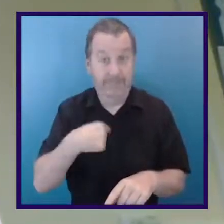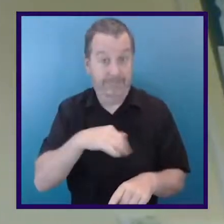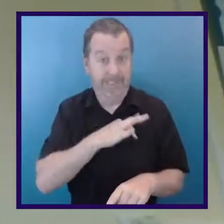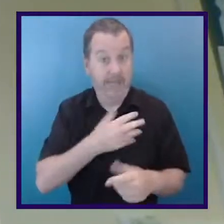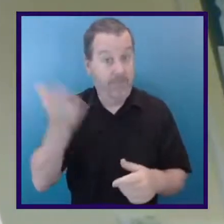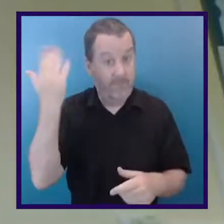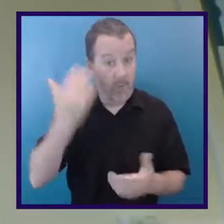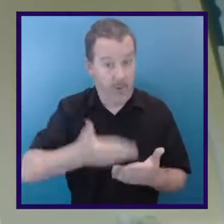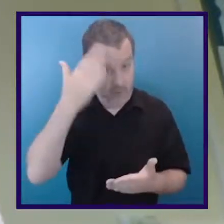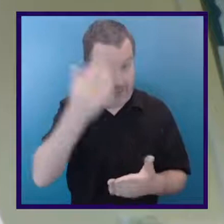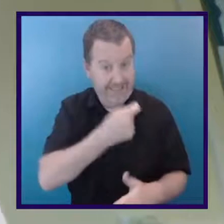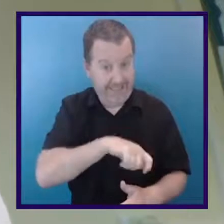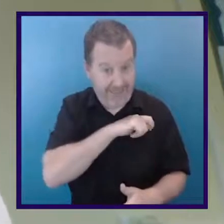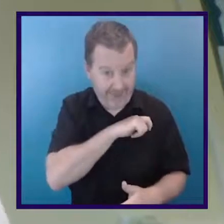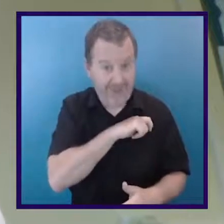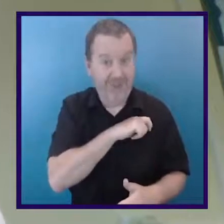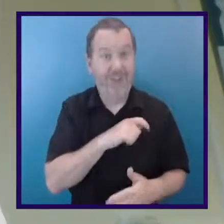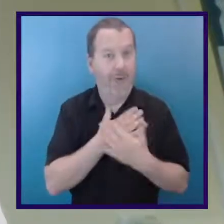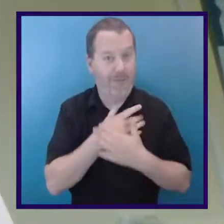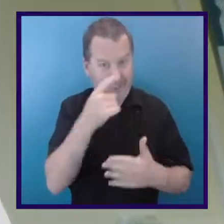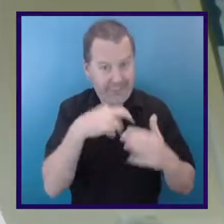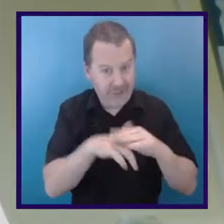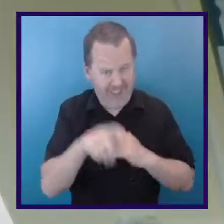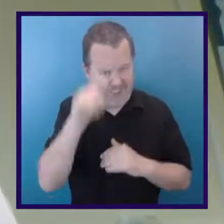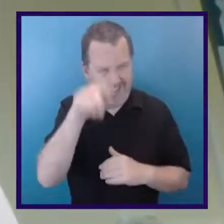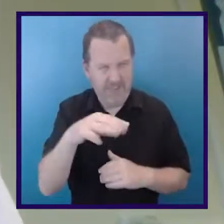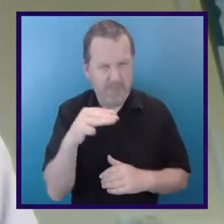and German - Spanish was the language I learned at school and loved, loved the teacher and